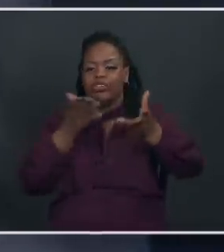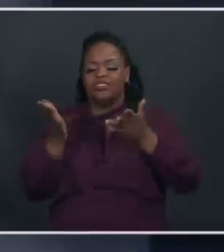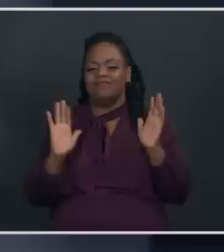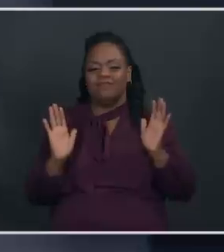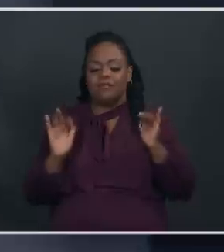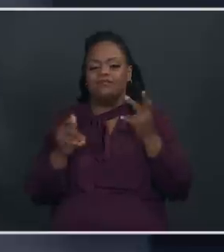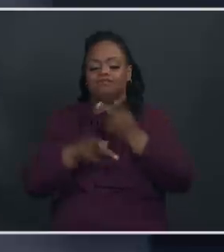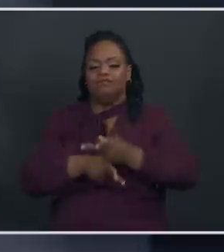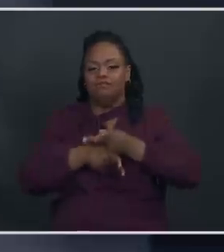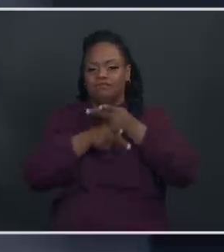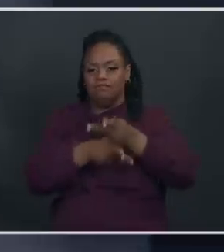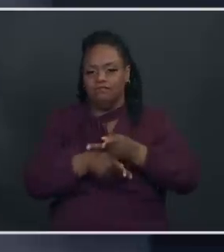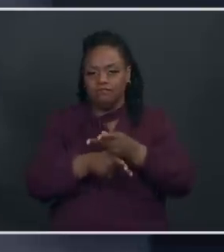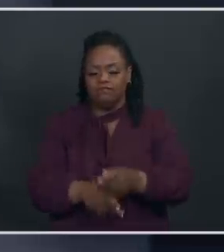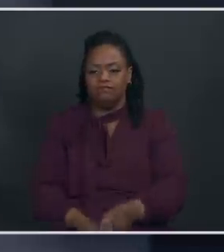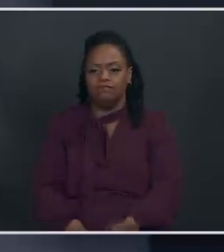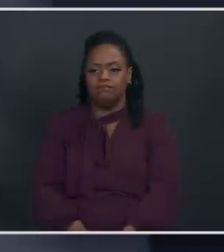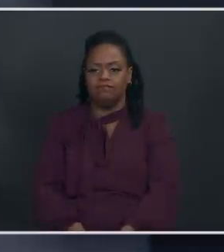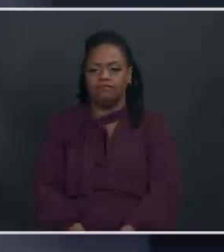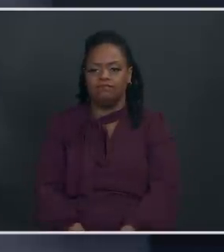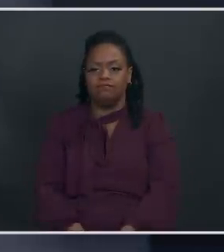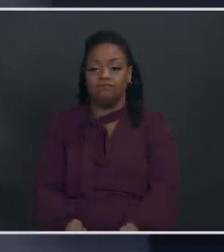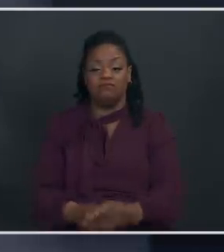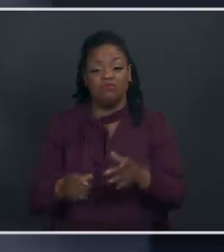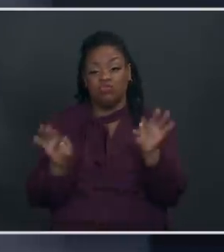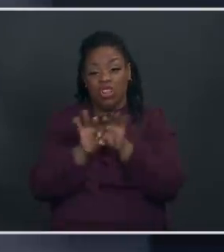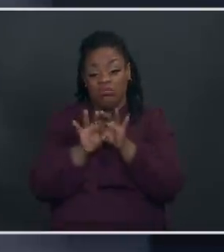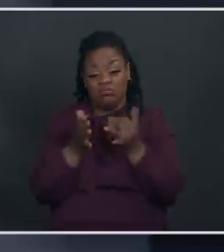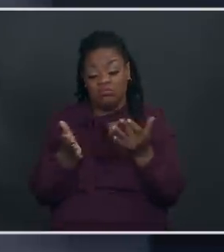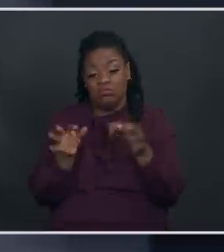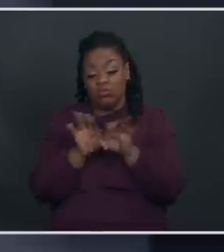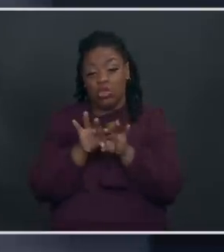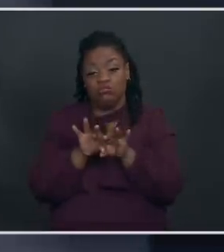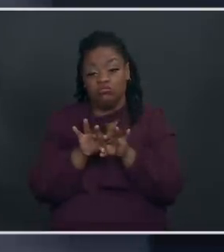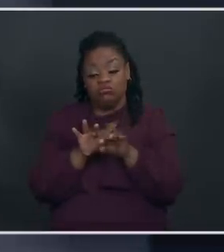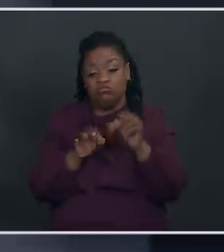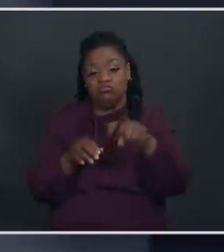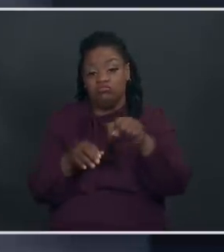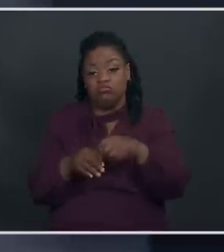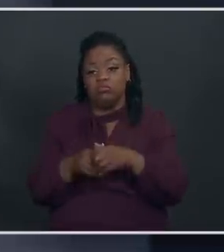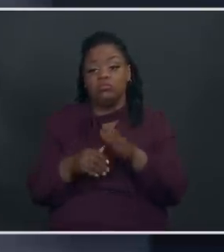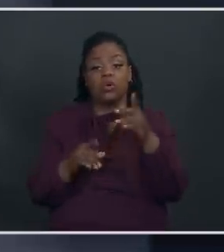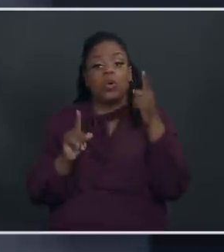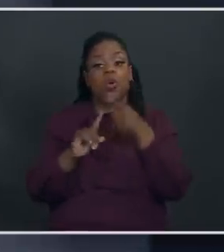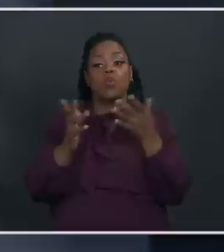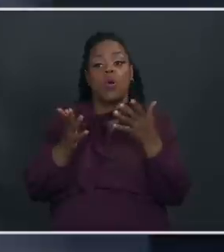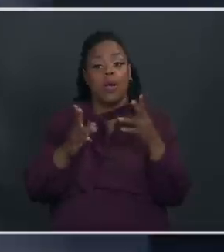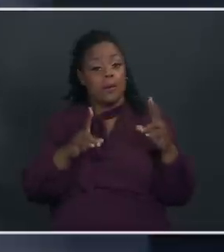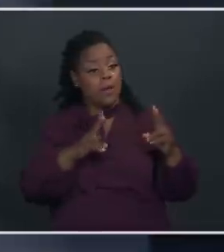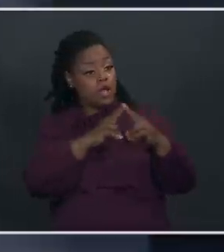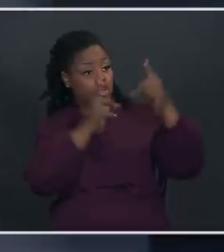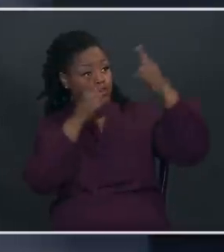So this is critical. We're -- the goal of the Paris Agreement was to hold the Earth's temperature increase